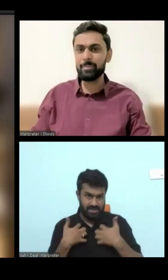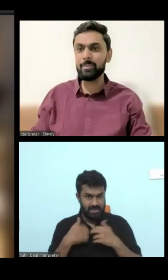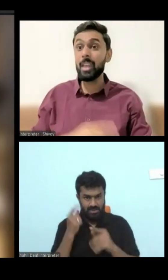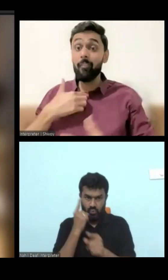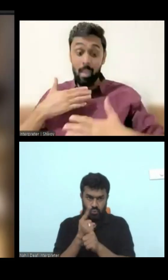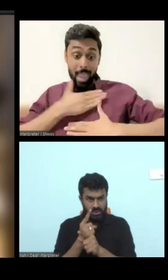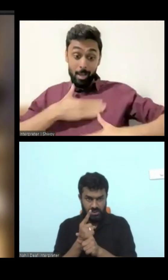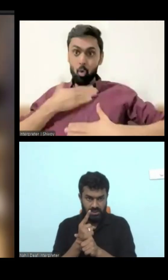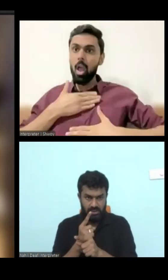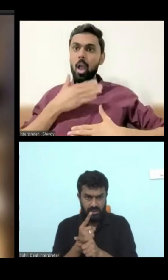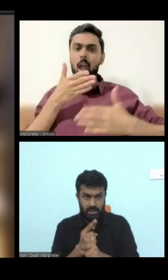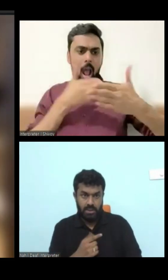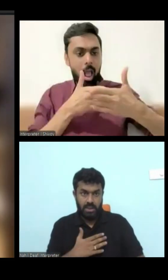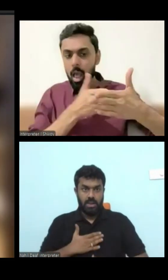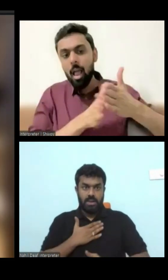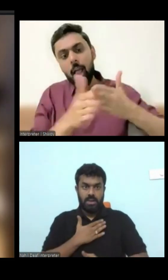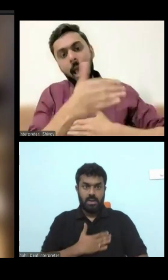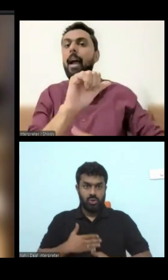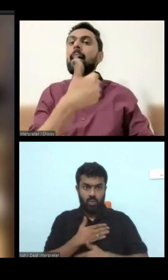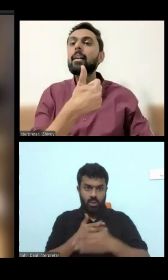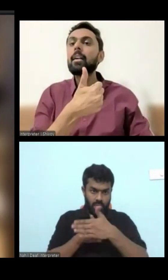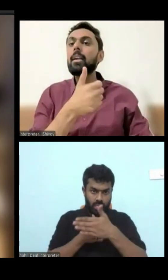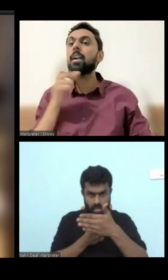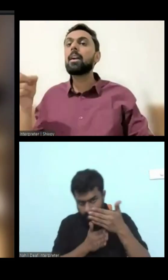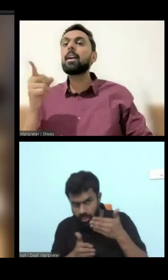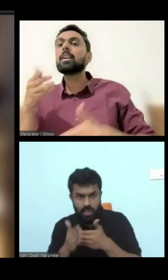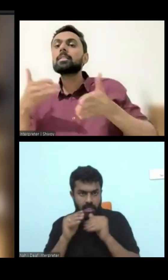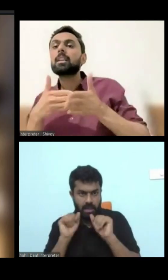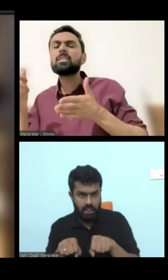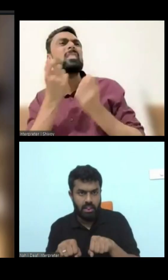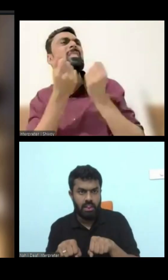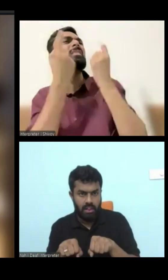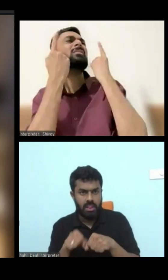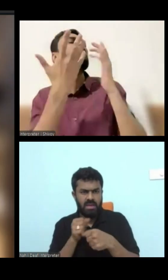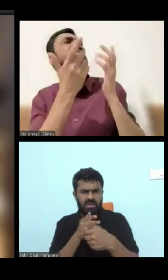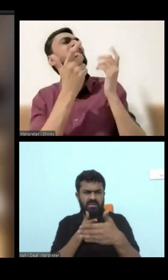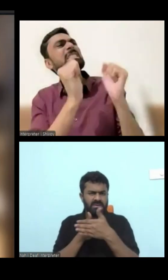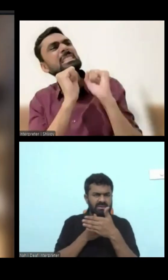The challenge in this case, was that they are finding it difficult to understand, difficult to perceive certain things.